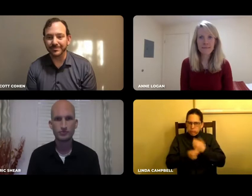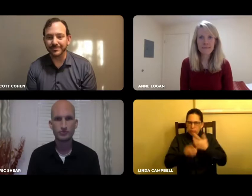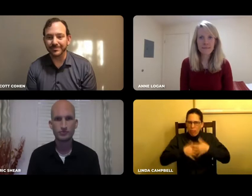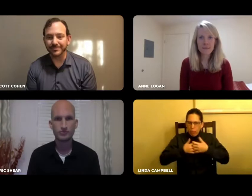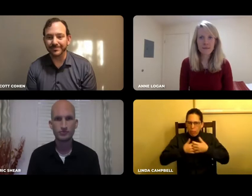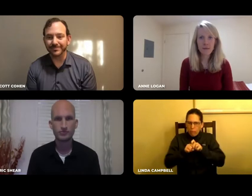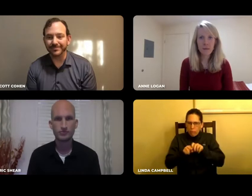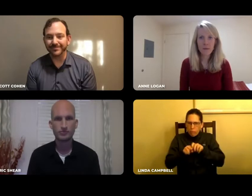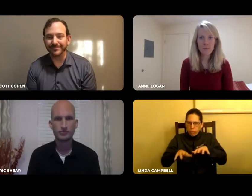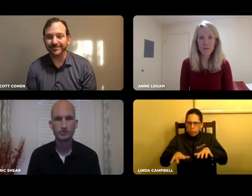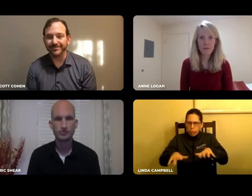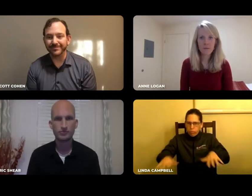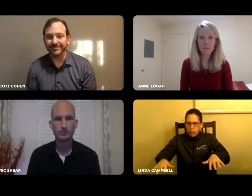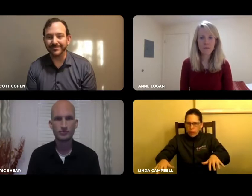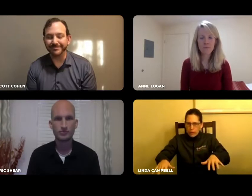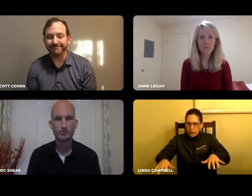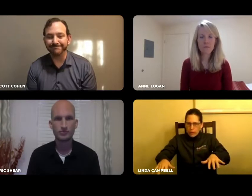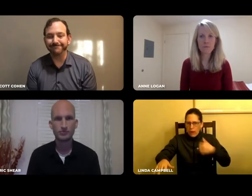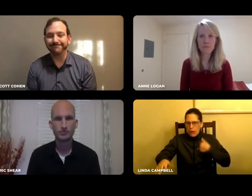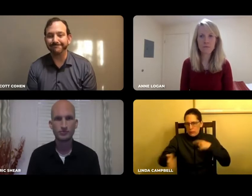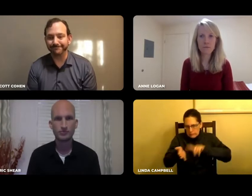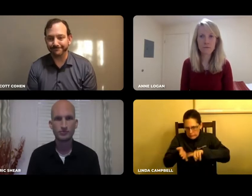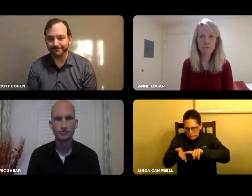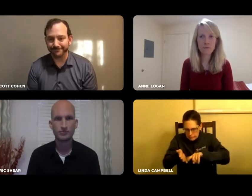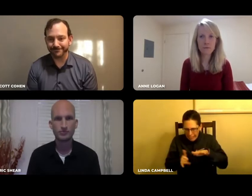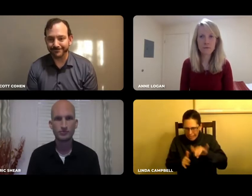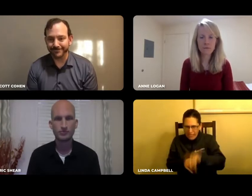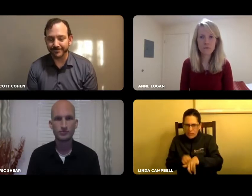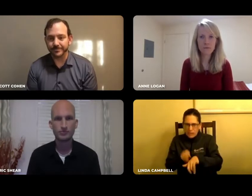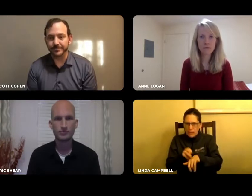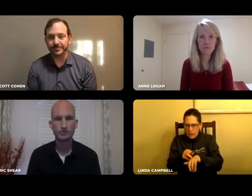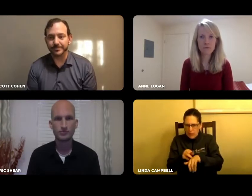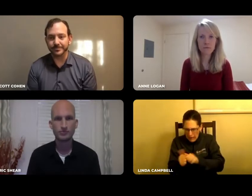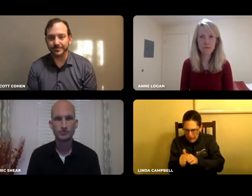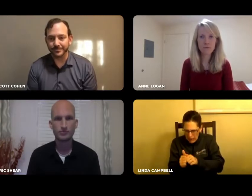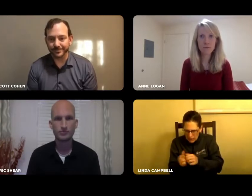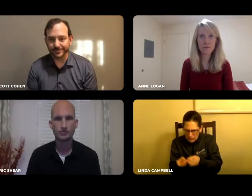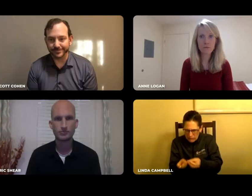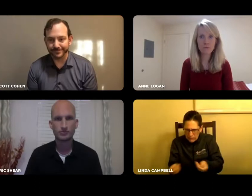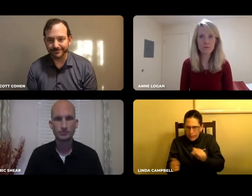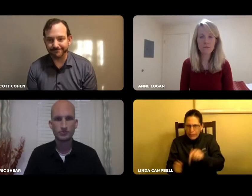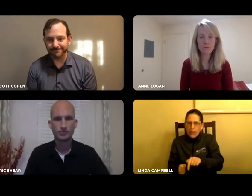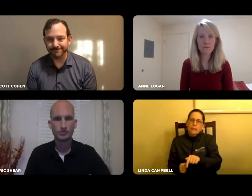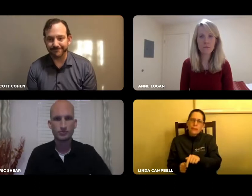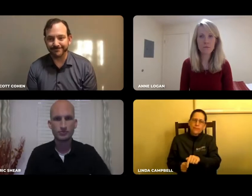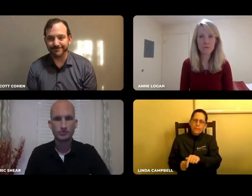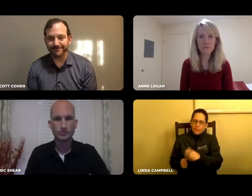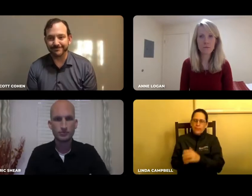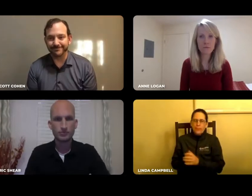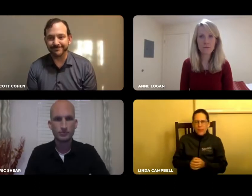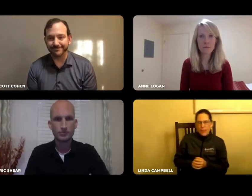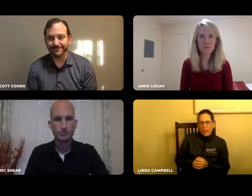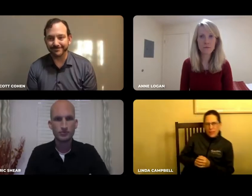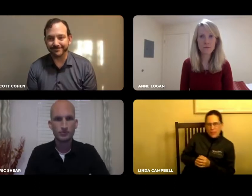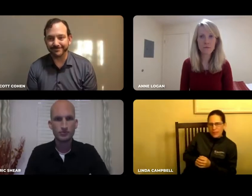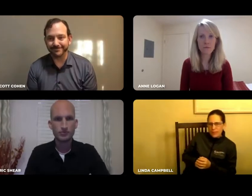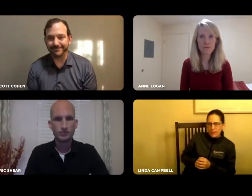Industrial and man-made pollution. I research those.